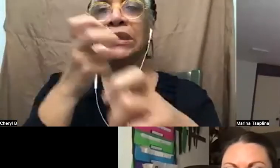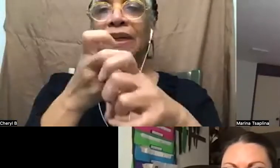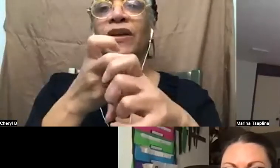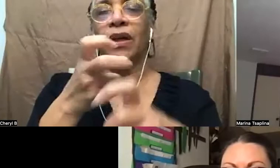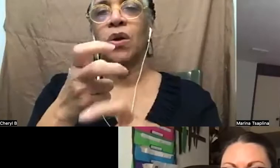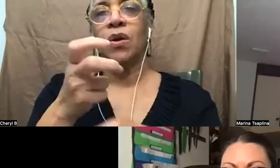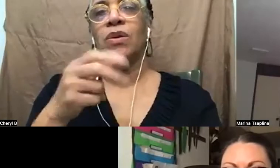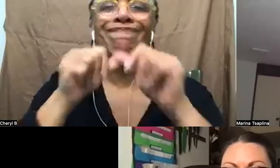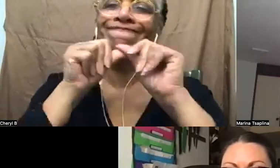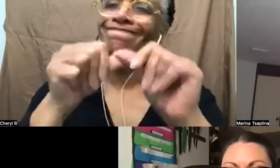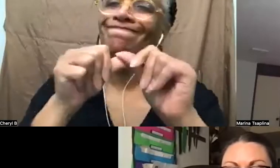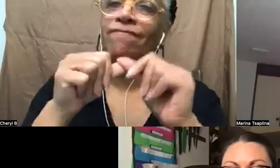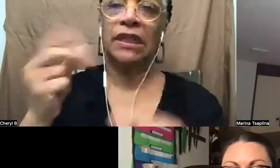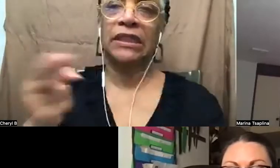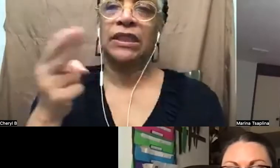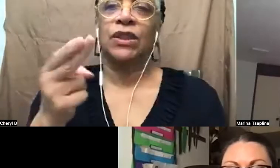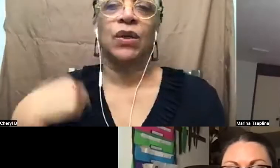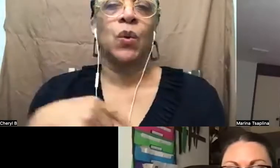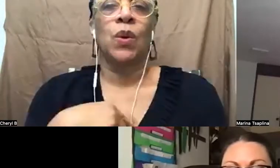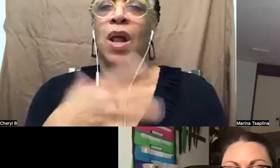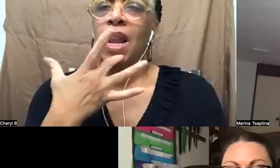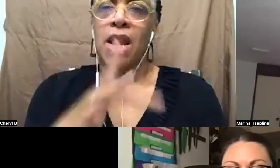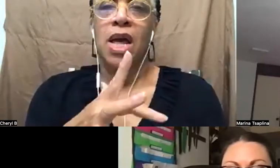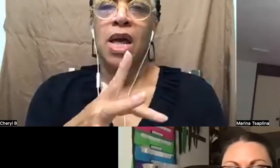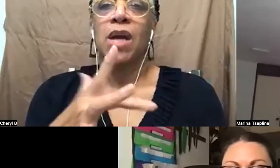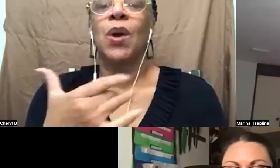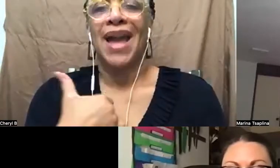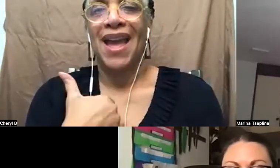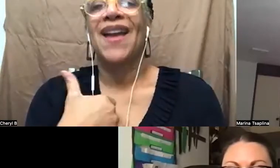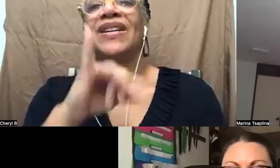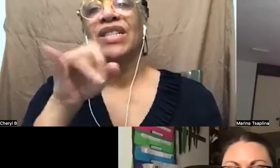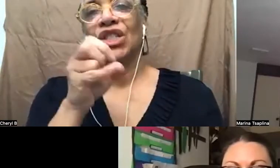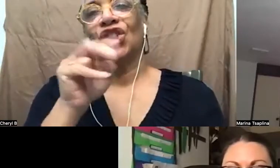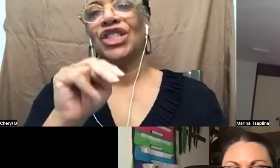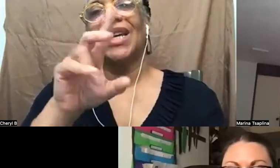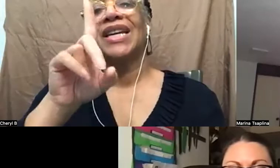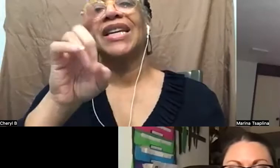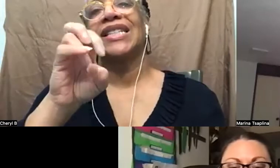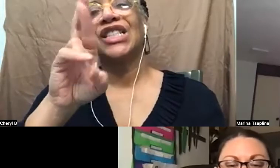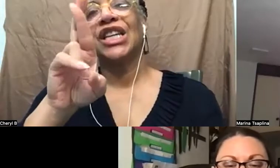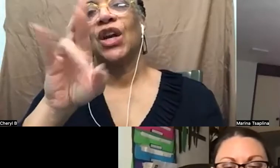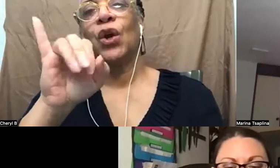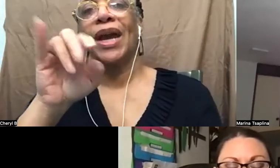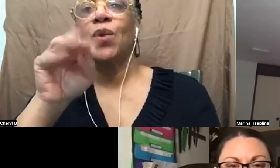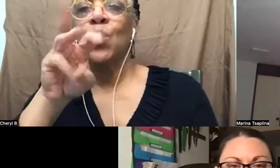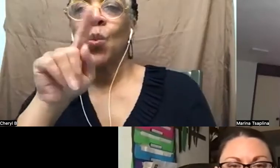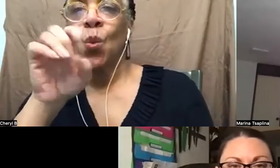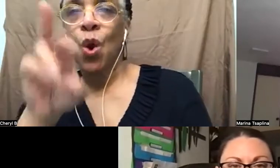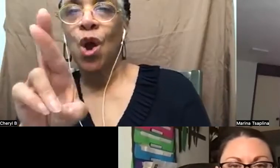We are incredibly lucky to have Jen Deerinwater with us to speak necessary truths and bring forward powerful